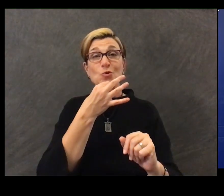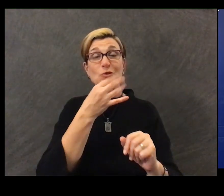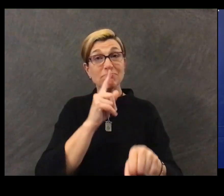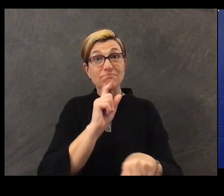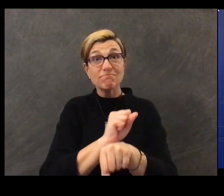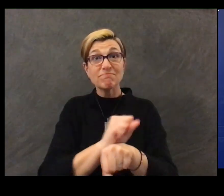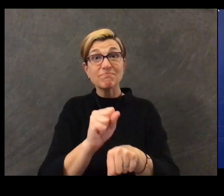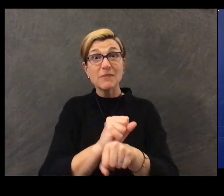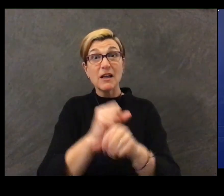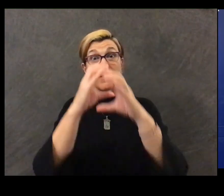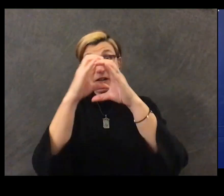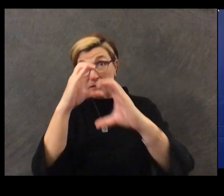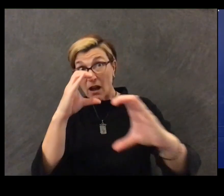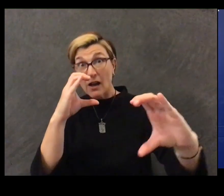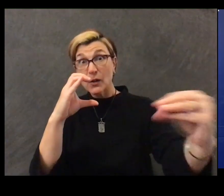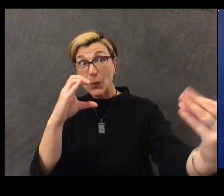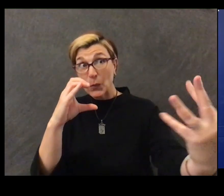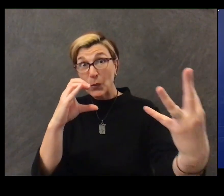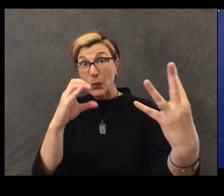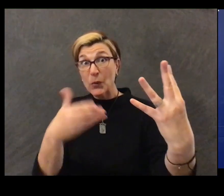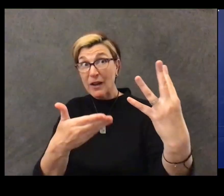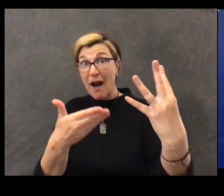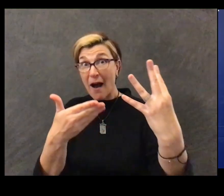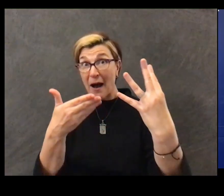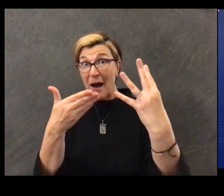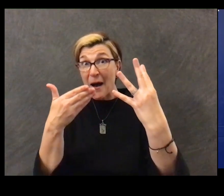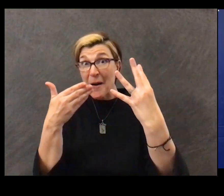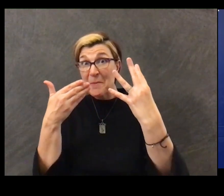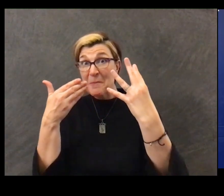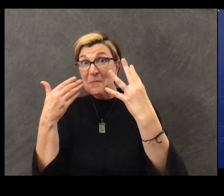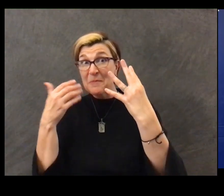tunnel we can see the data we can reopen and put America back